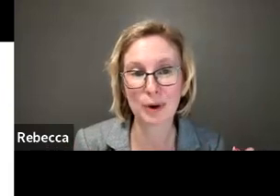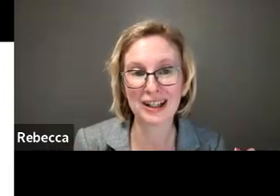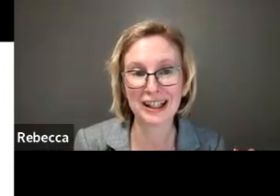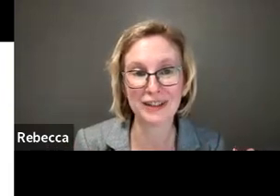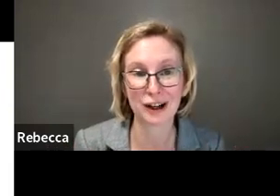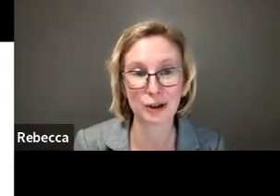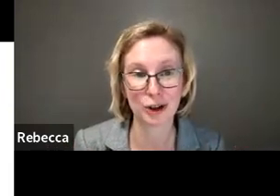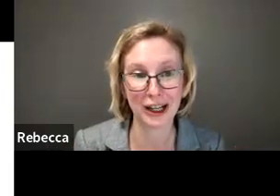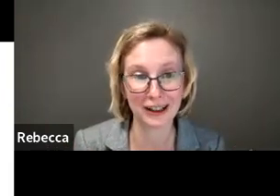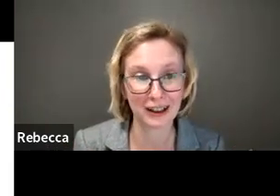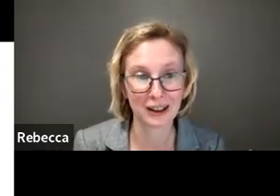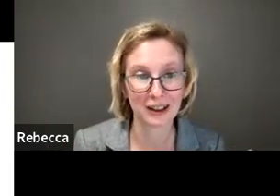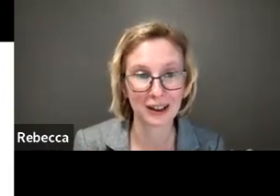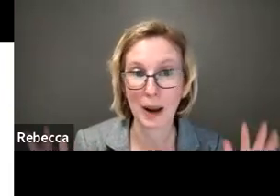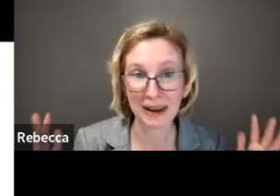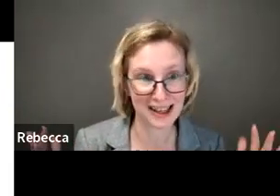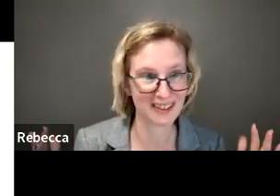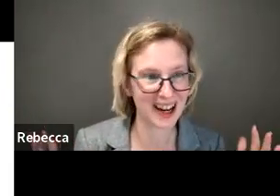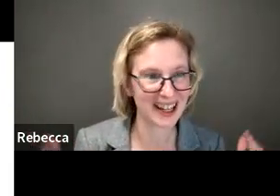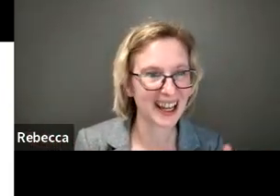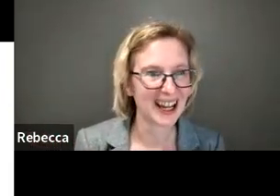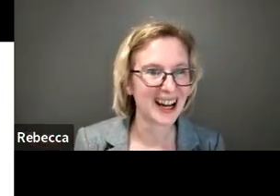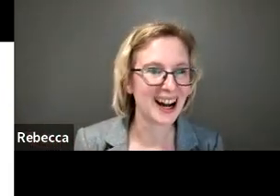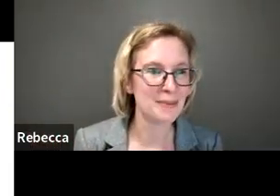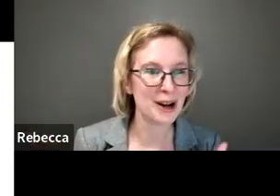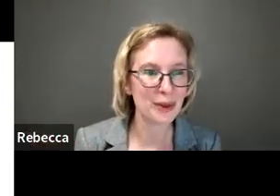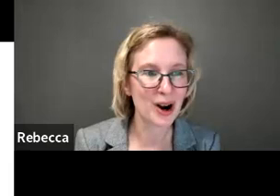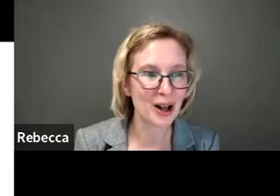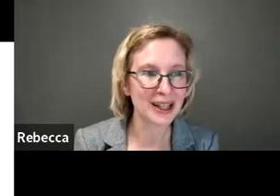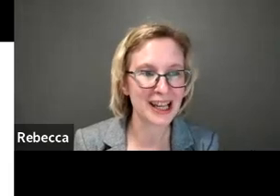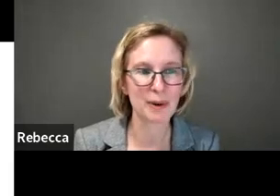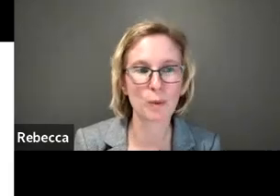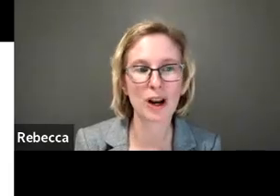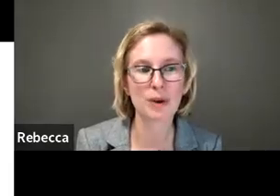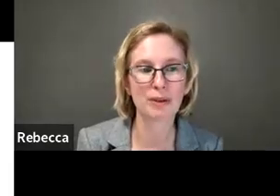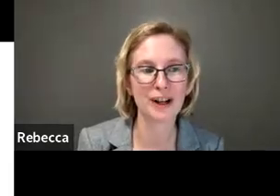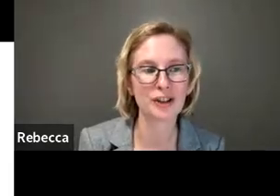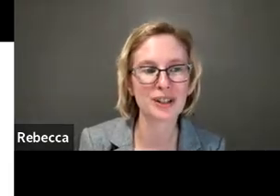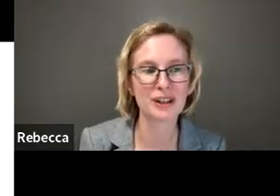they were in need of technical training. Amazing, right. Another colleague has been working with professionals in